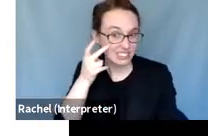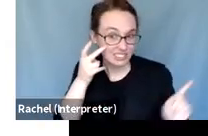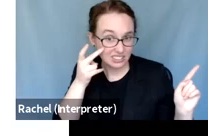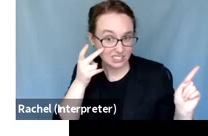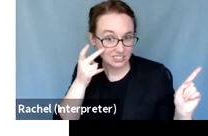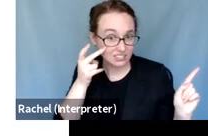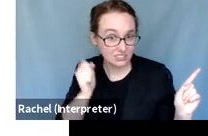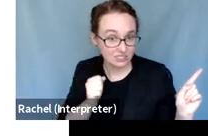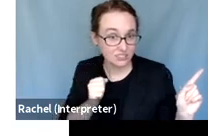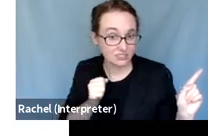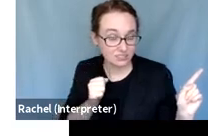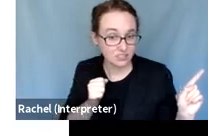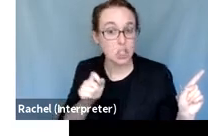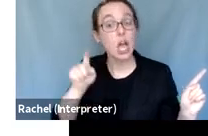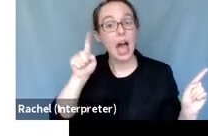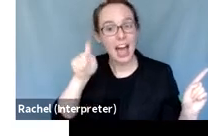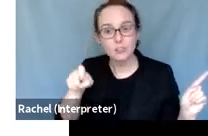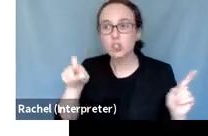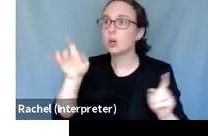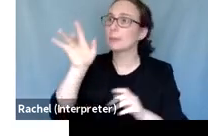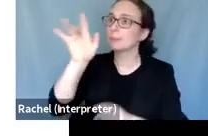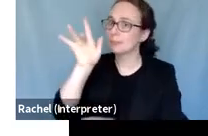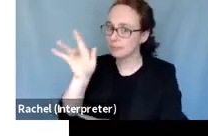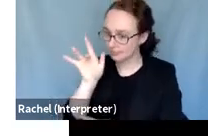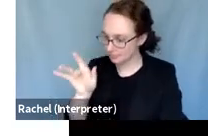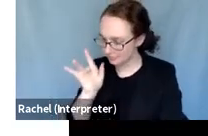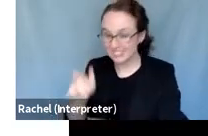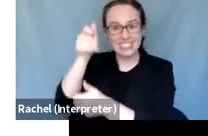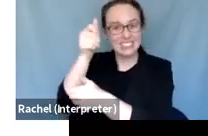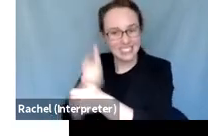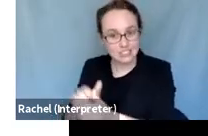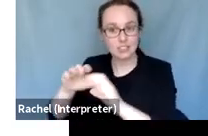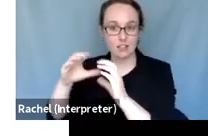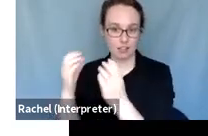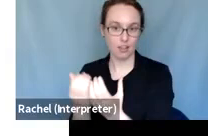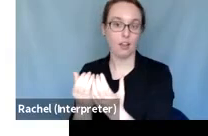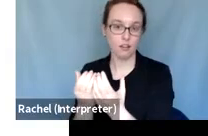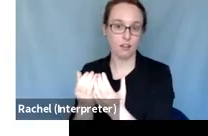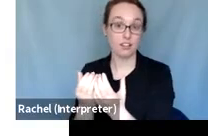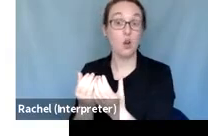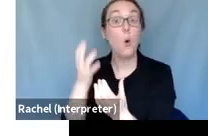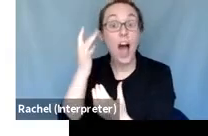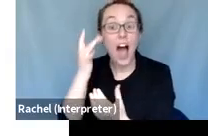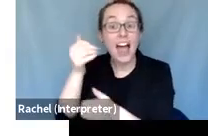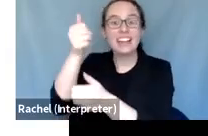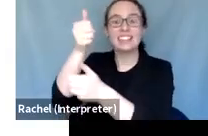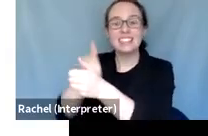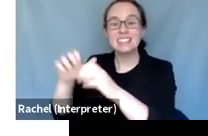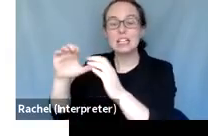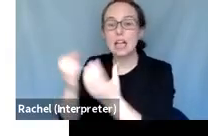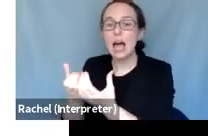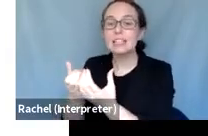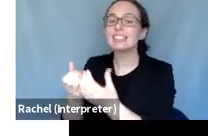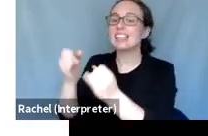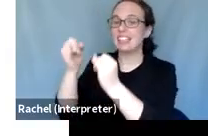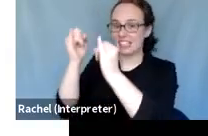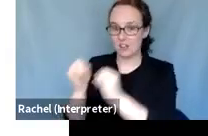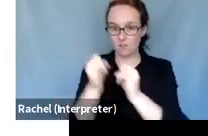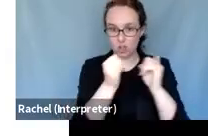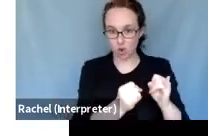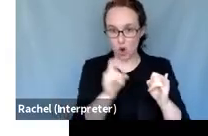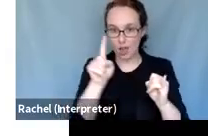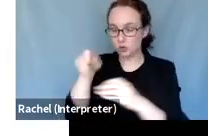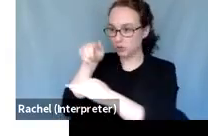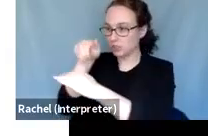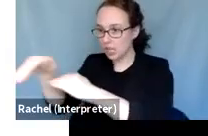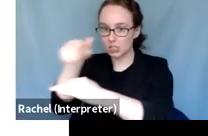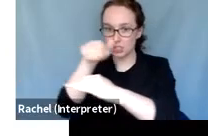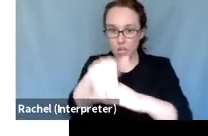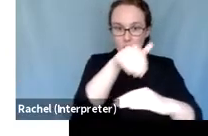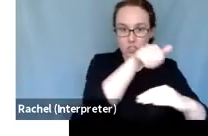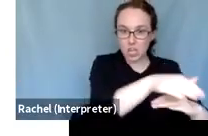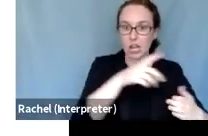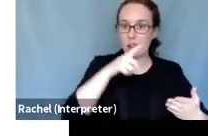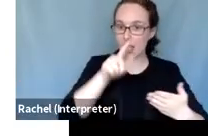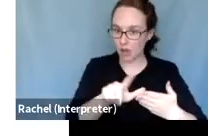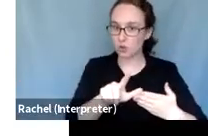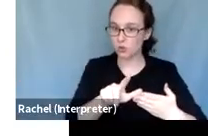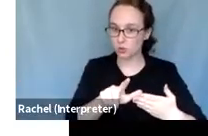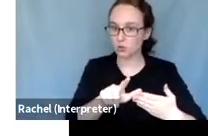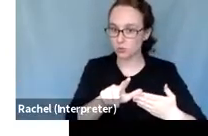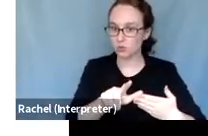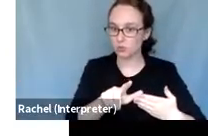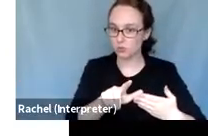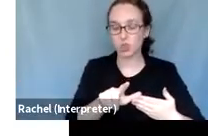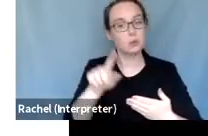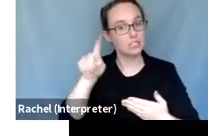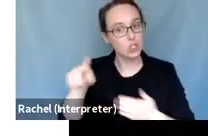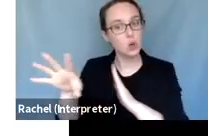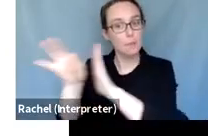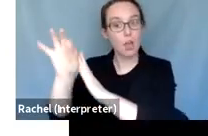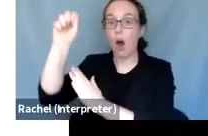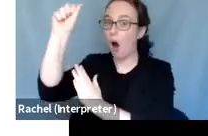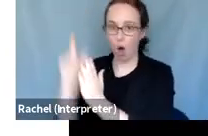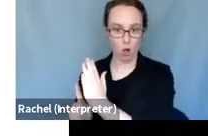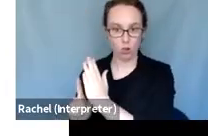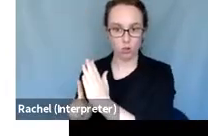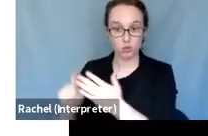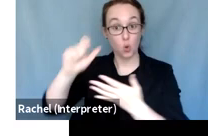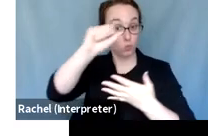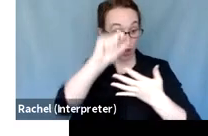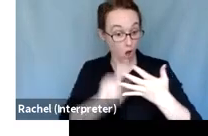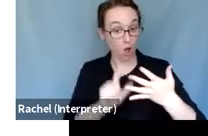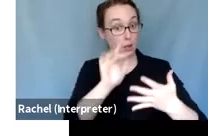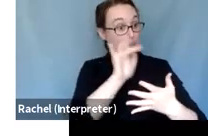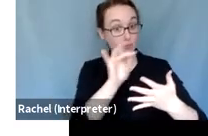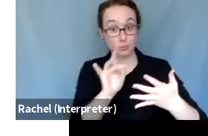Sage Talbot: So you need to click on each class and send each class their own accommodation letter. Okay, so make sure you're double checking that you captured all classes. So once those are all checked you'll move to step two.